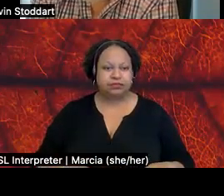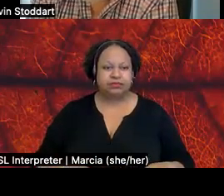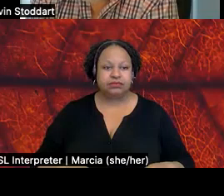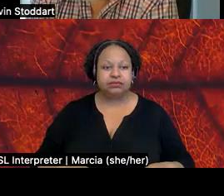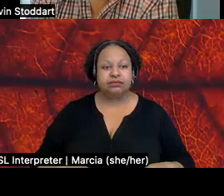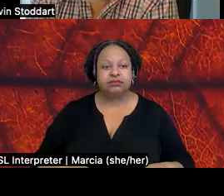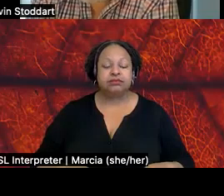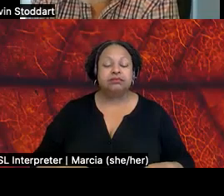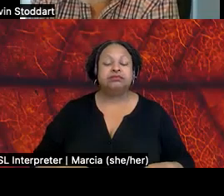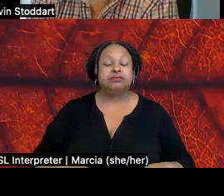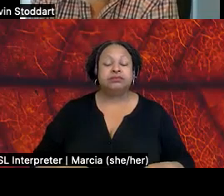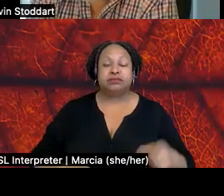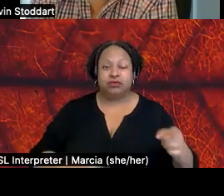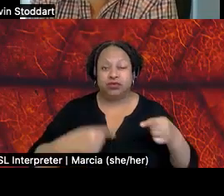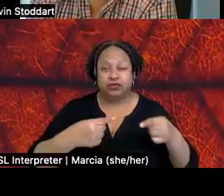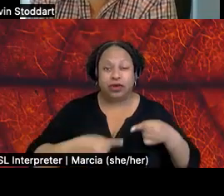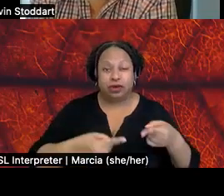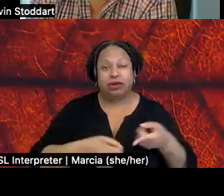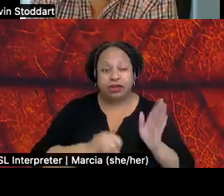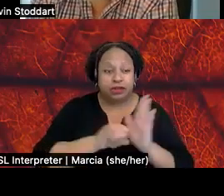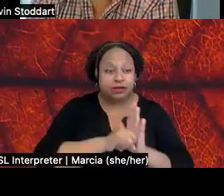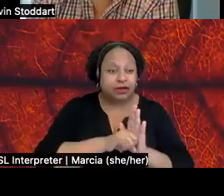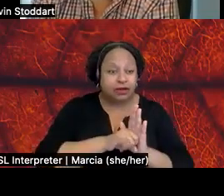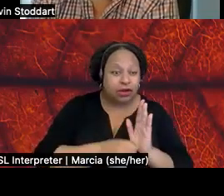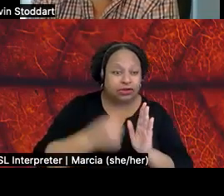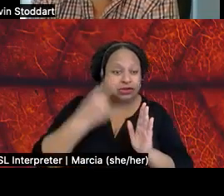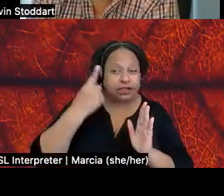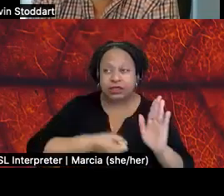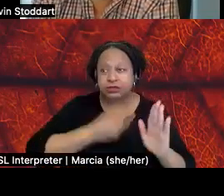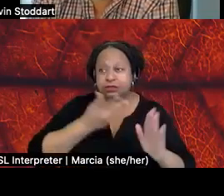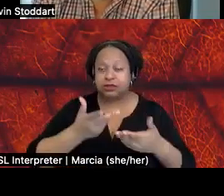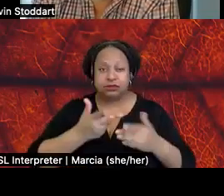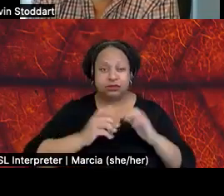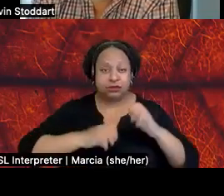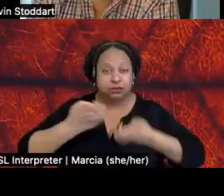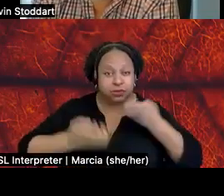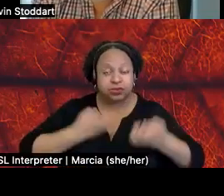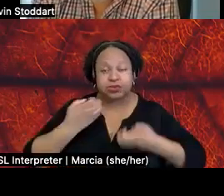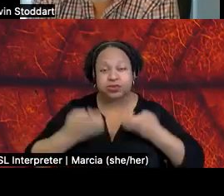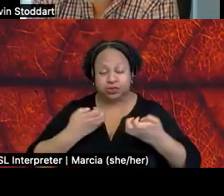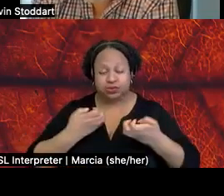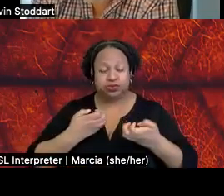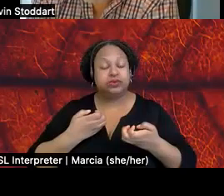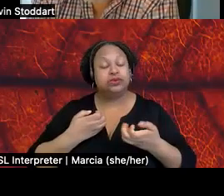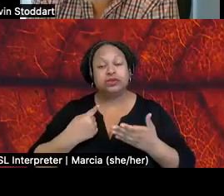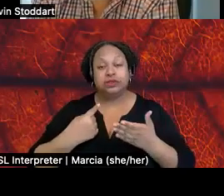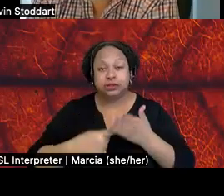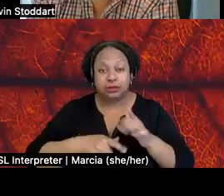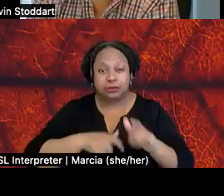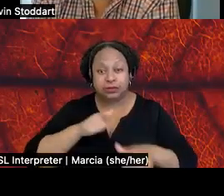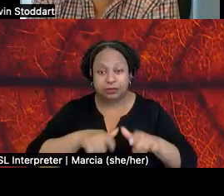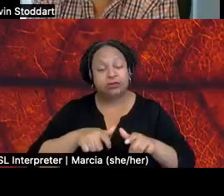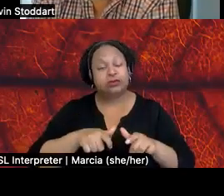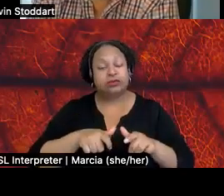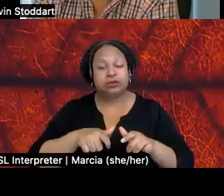Sometimes, individuals with autism in the absence of an ability to understand